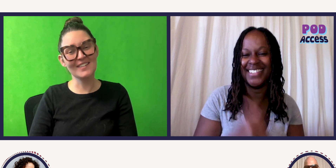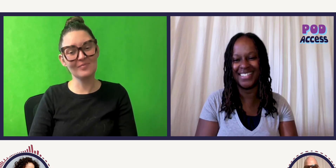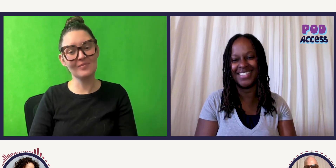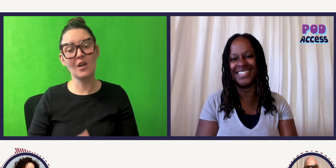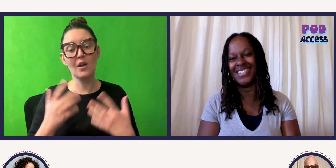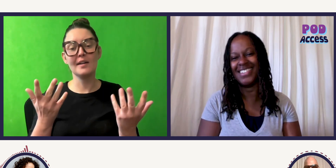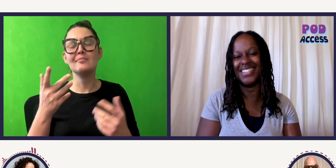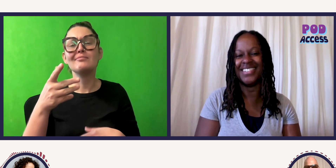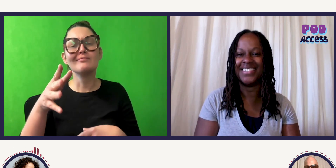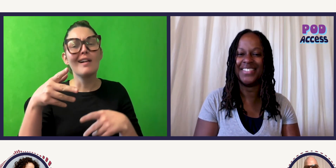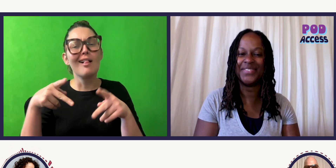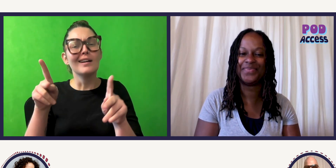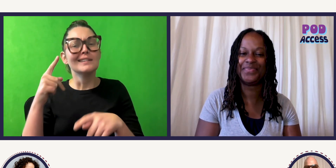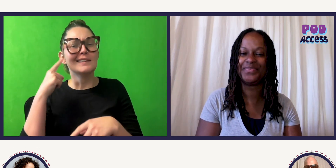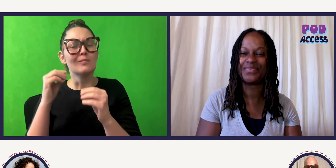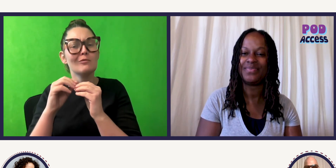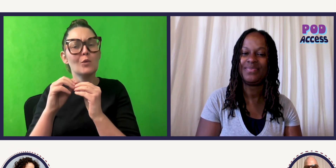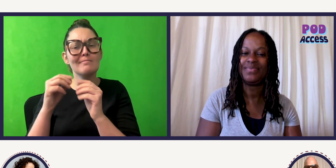Okay. Let’s hear more about taglines from Sofia.